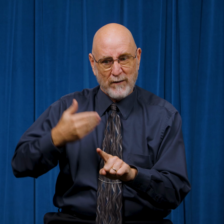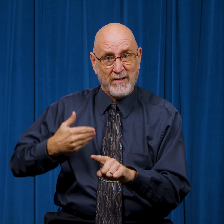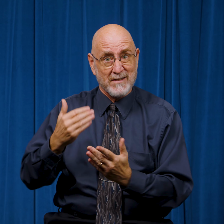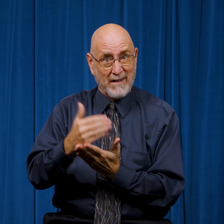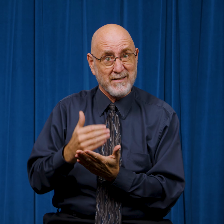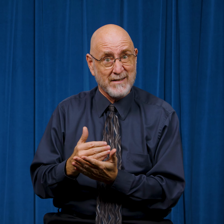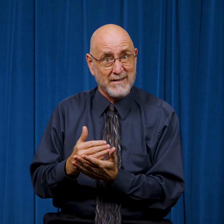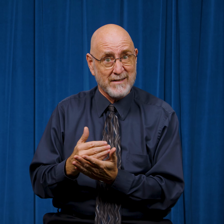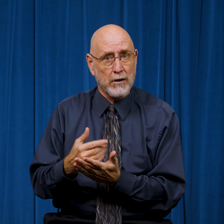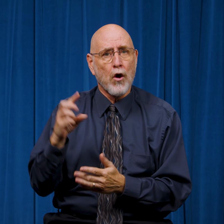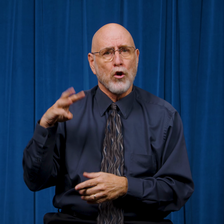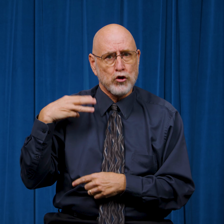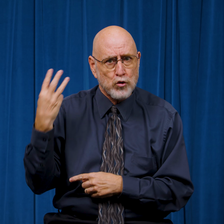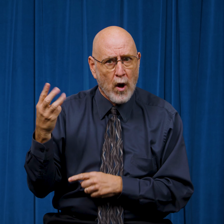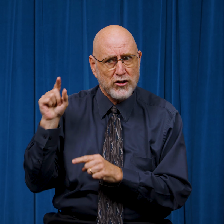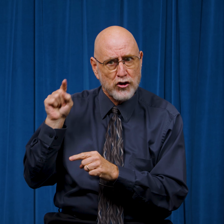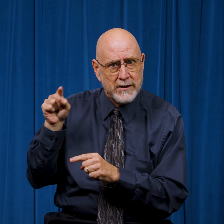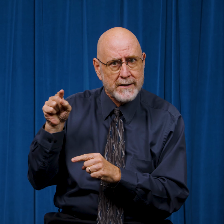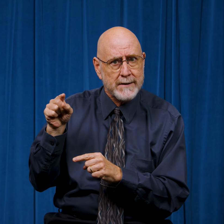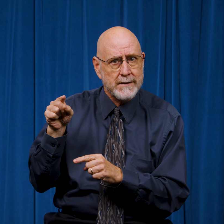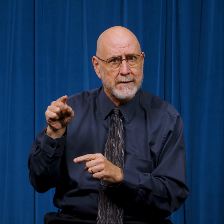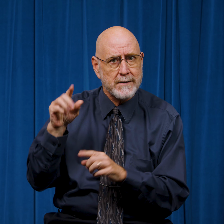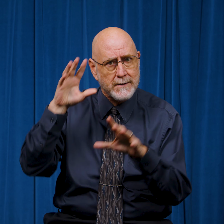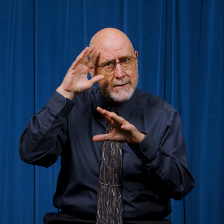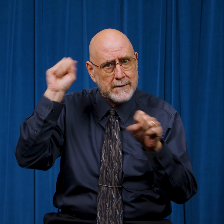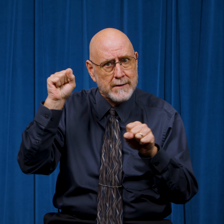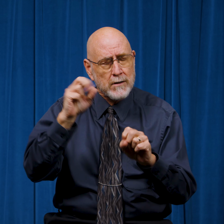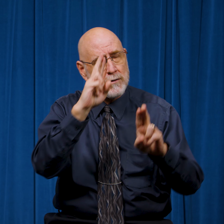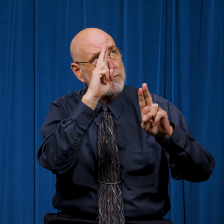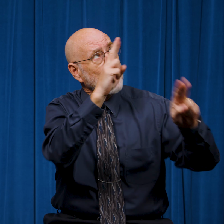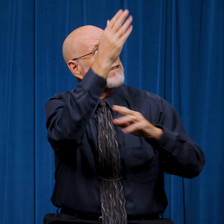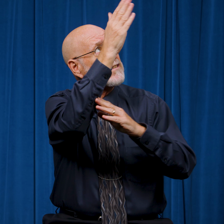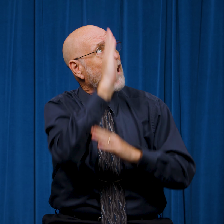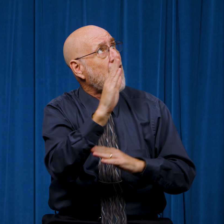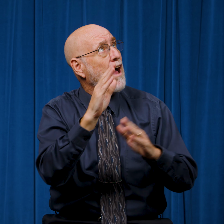that George Washington had a great reverence for God, the Bible, and Christianity,